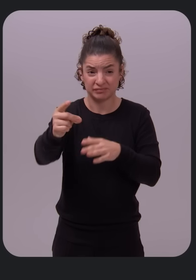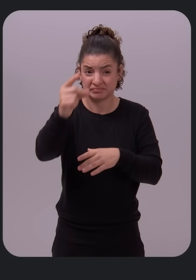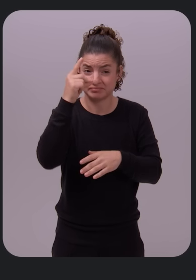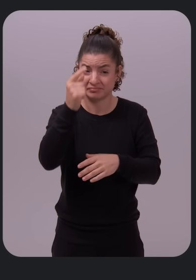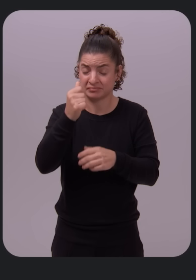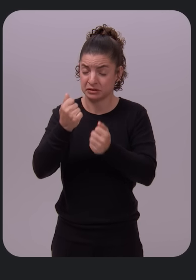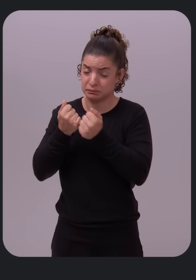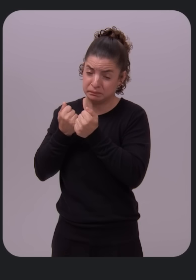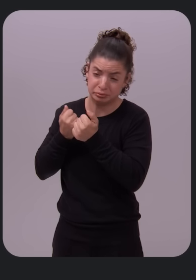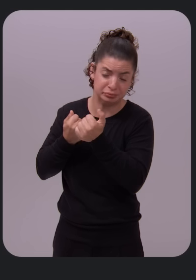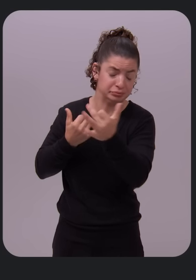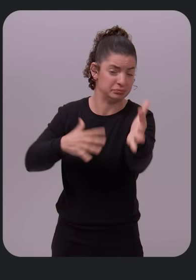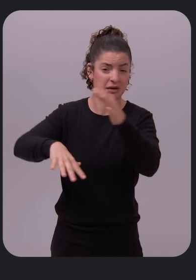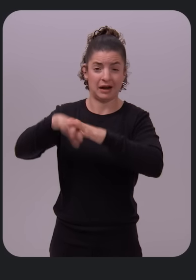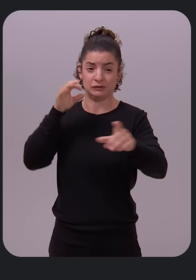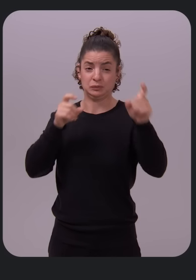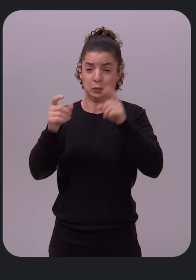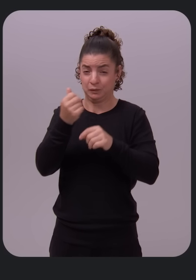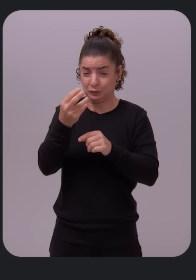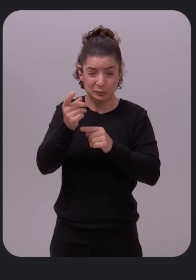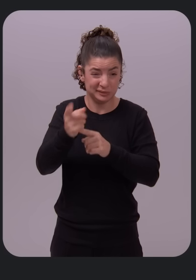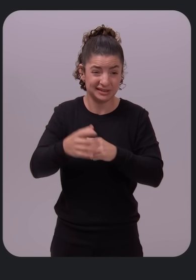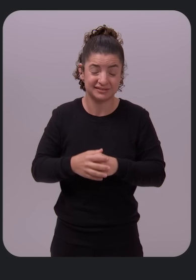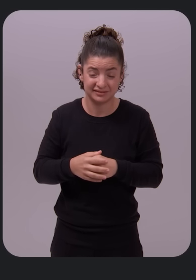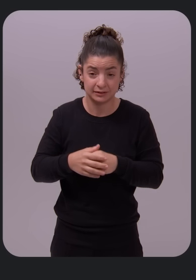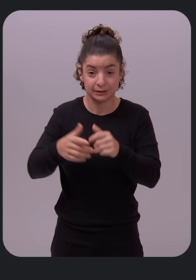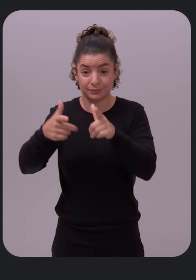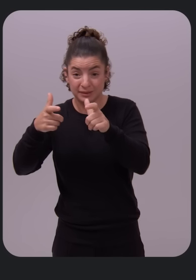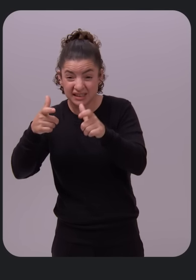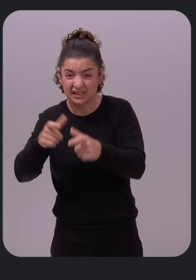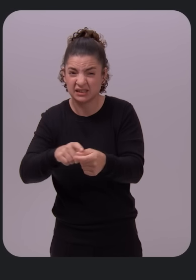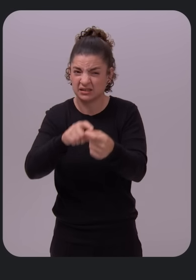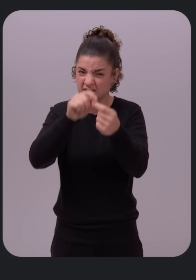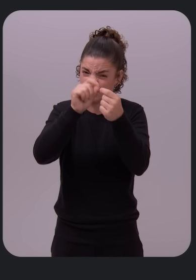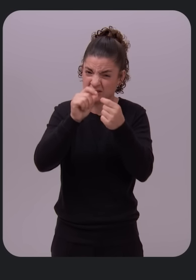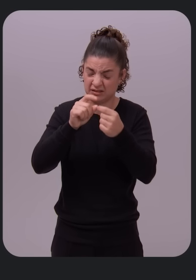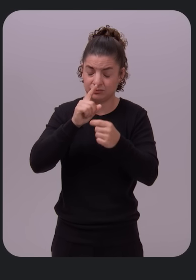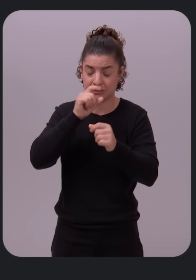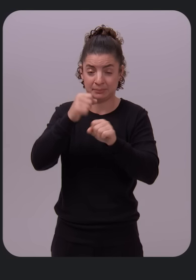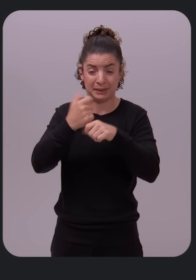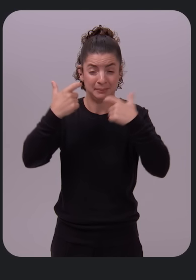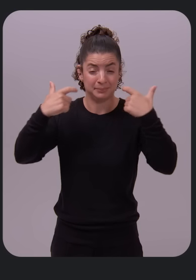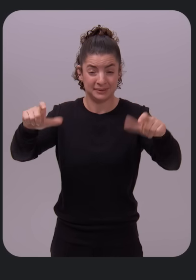of control in a matter of minutes. Speed and precision can make all the difference.